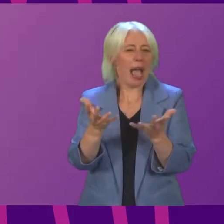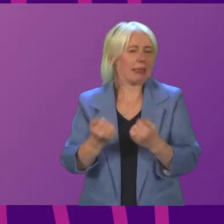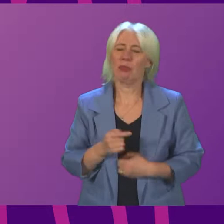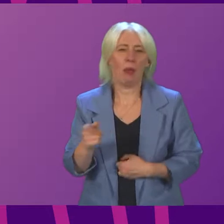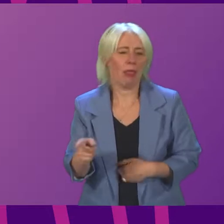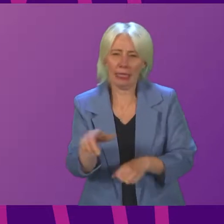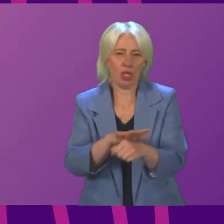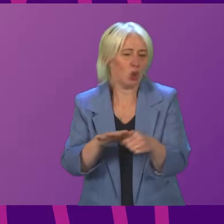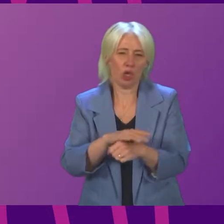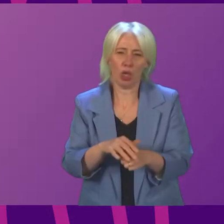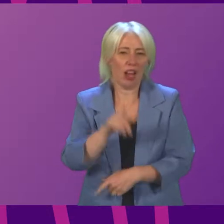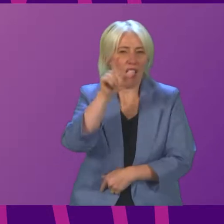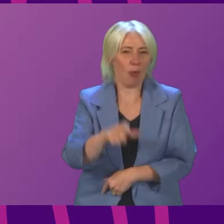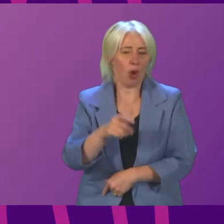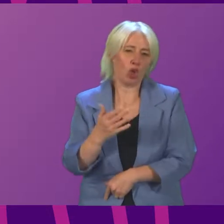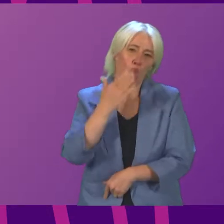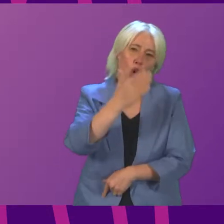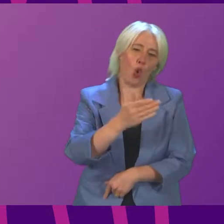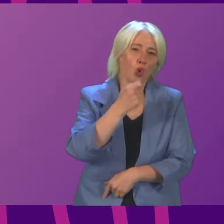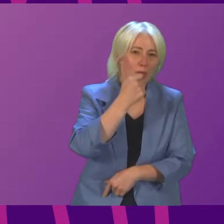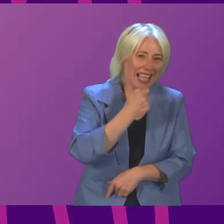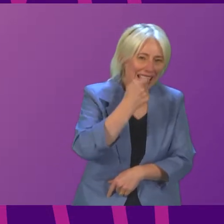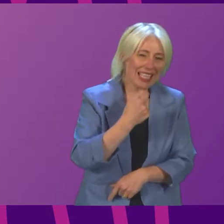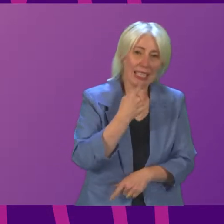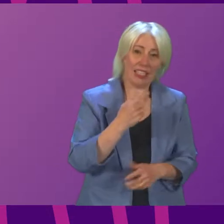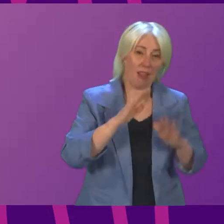somebody goes to see a dentist and is told that they will have to wait for weeks or months unless